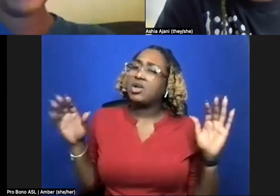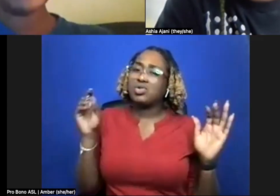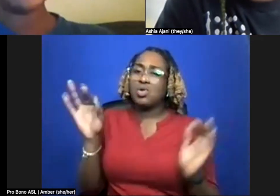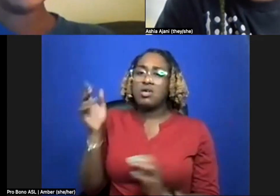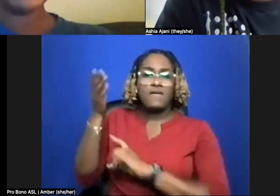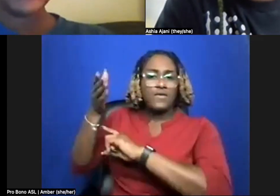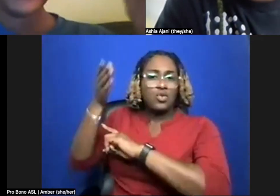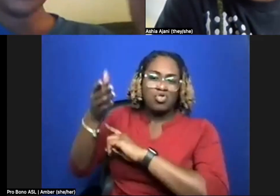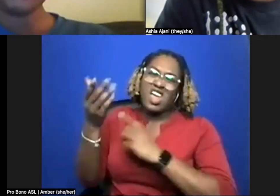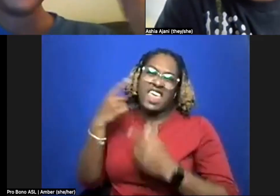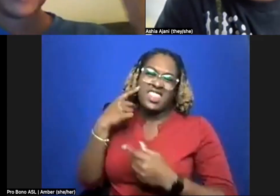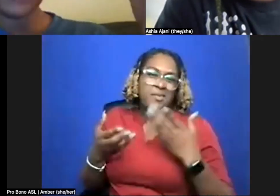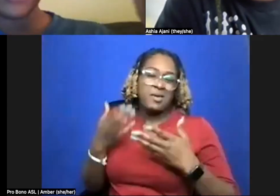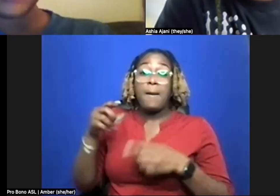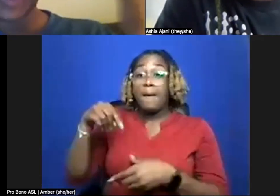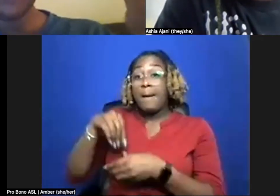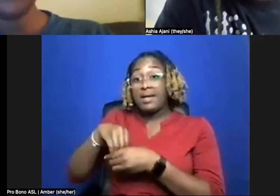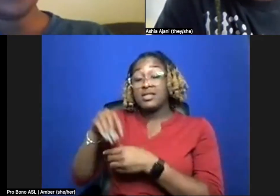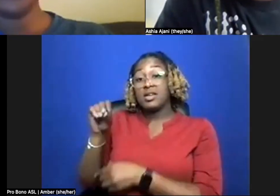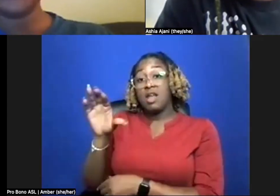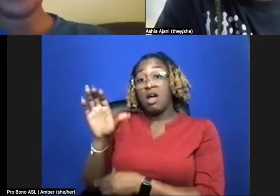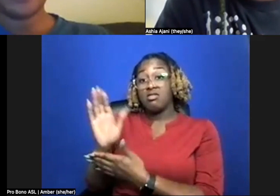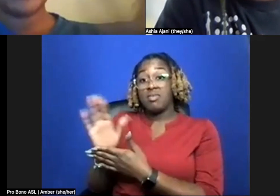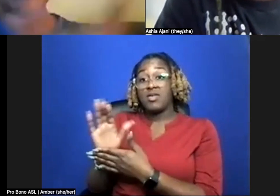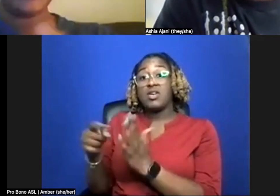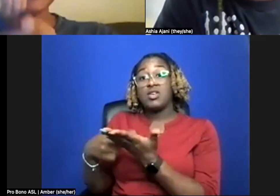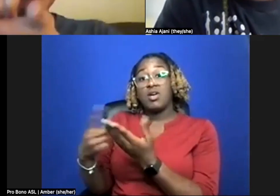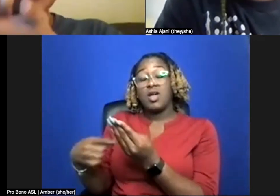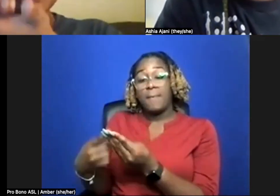but and that documentary it talks about sampling as an afro-futurist technology, because it becomes